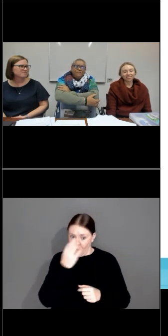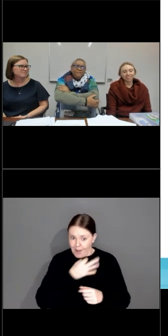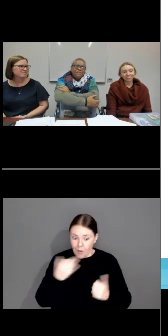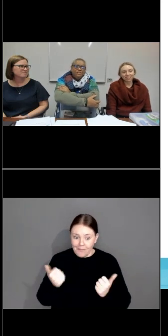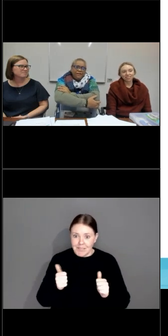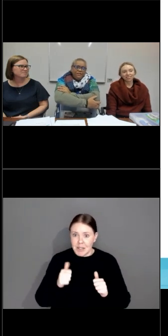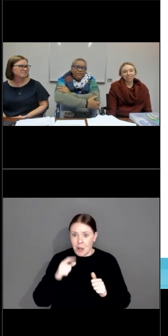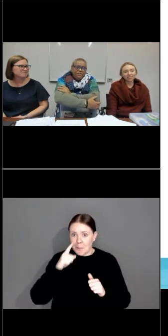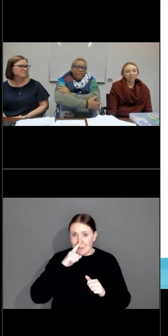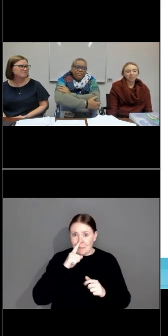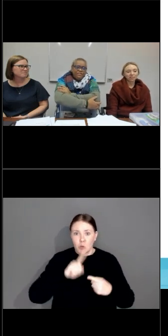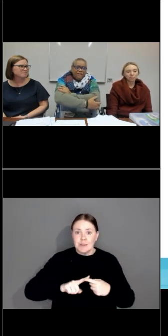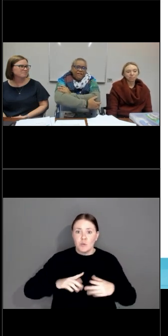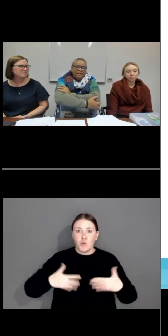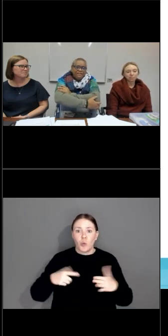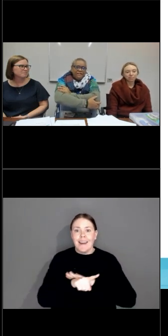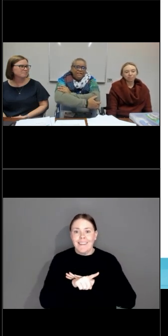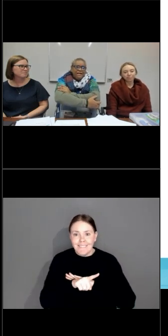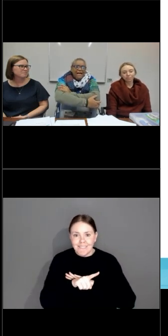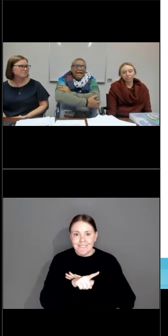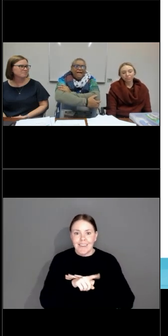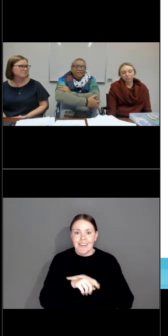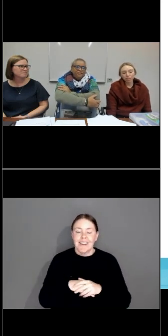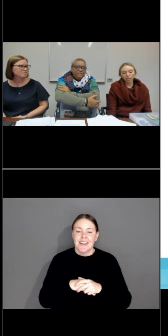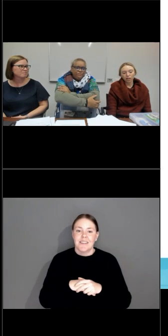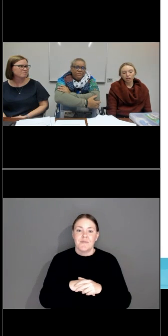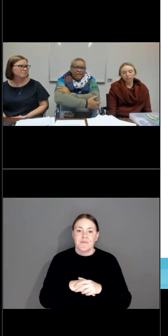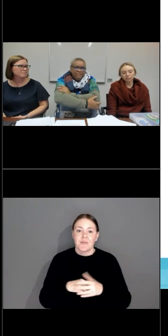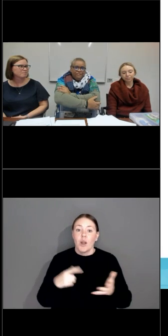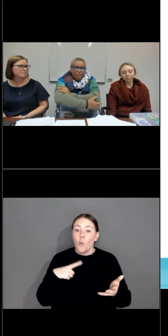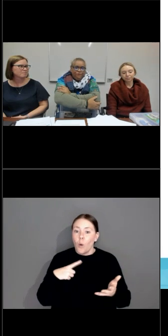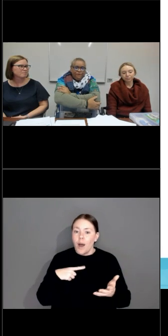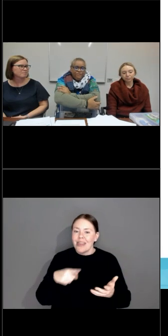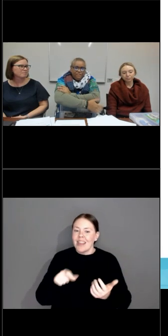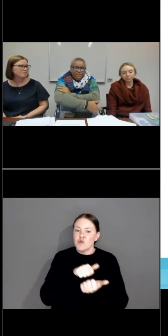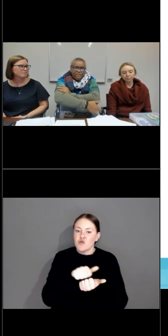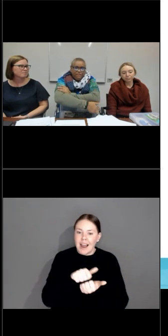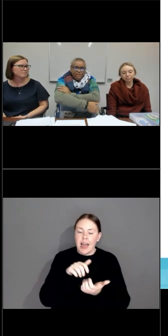in the training you actually start understanding in how to conceptualize this program this these